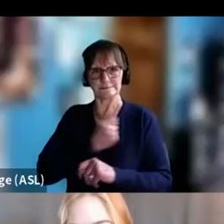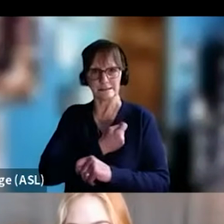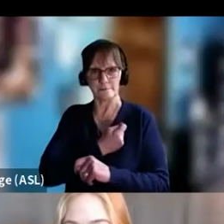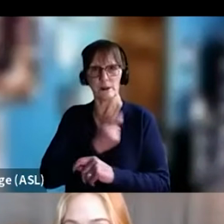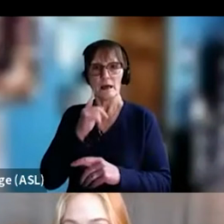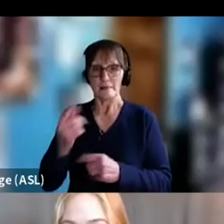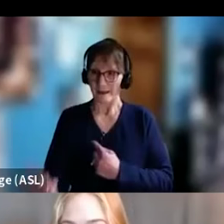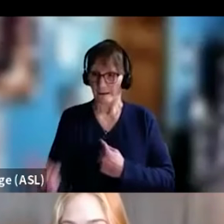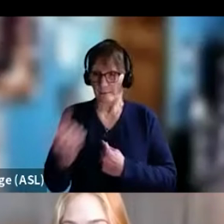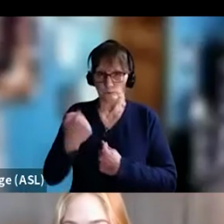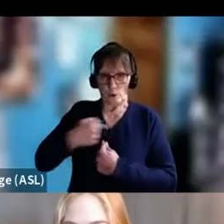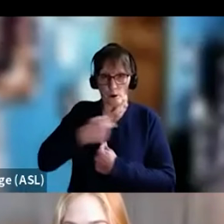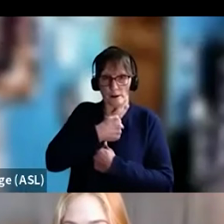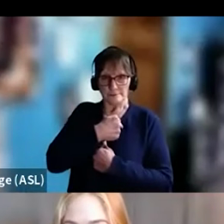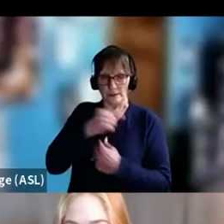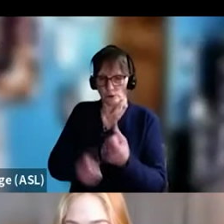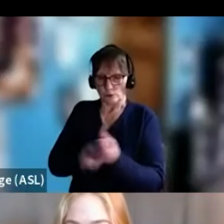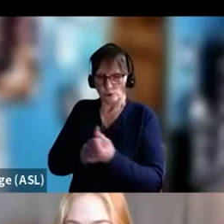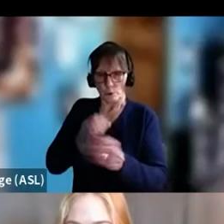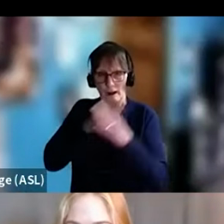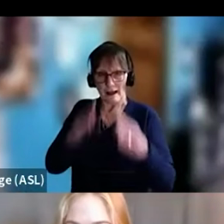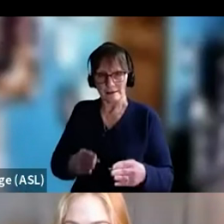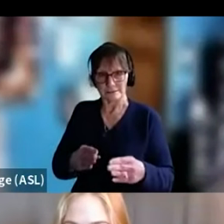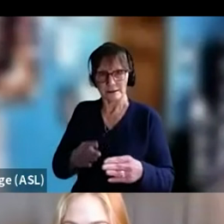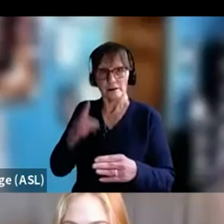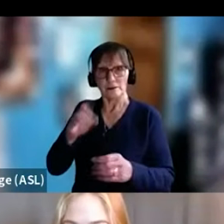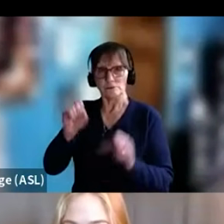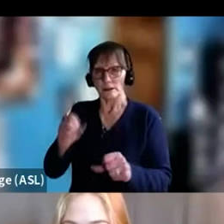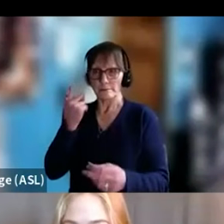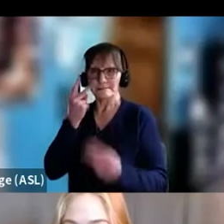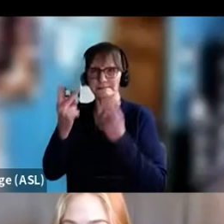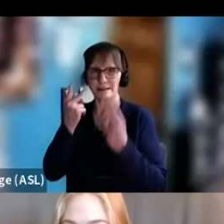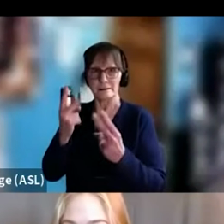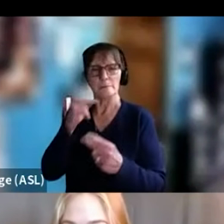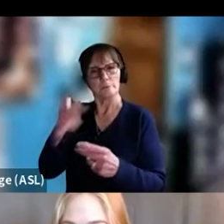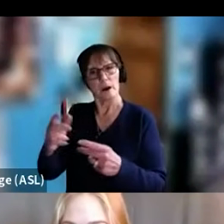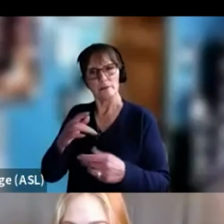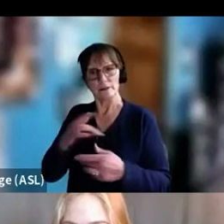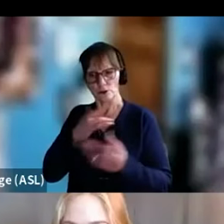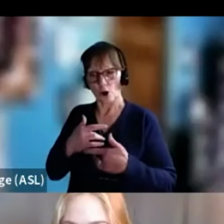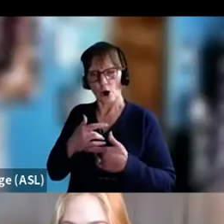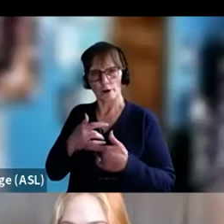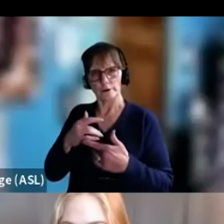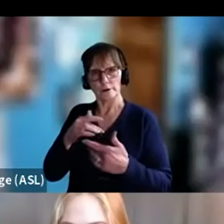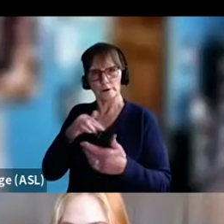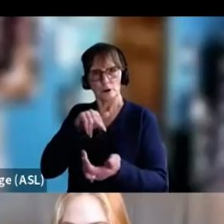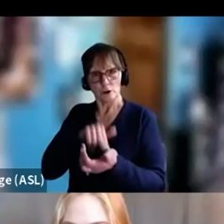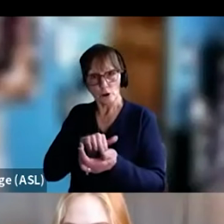they come out to the permanent supportive housing building so they can be seen by the cardiac nurse practitioner and have the care provided